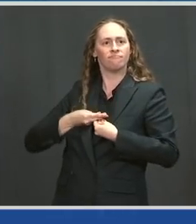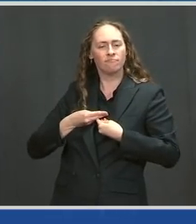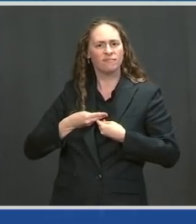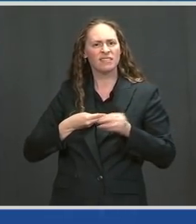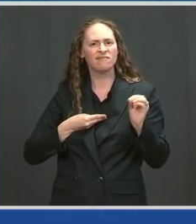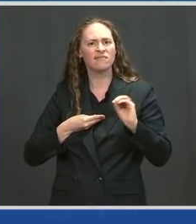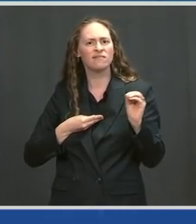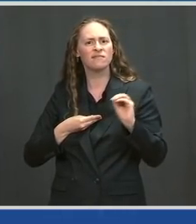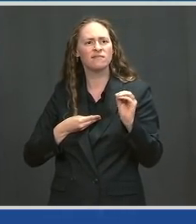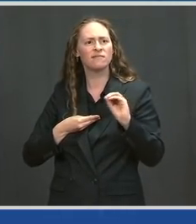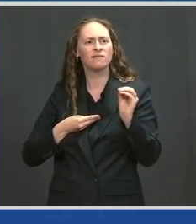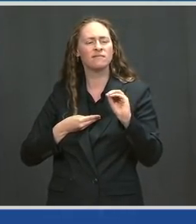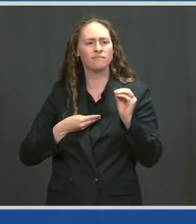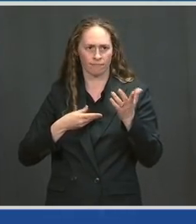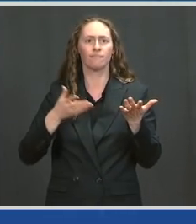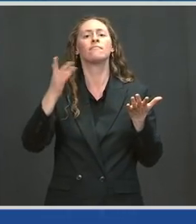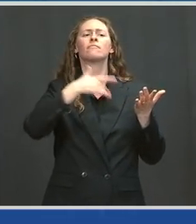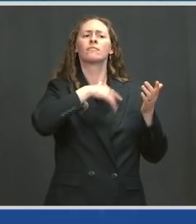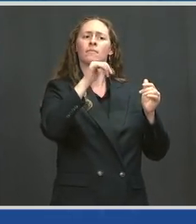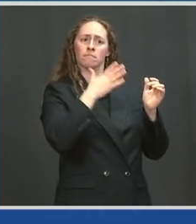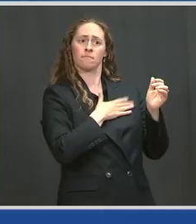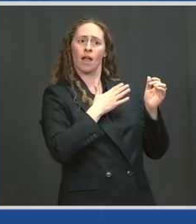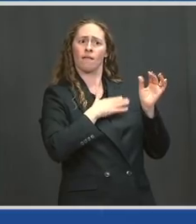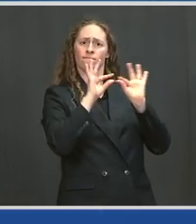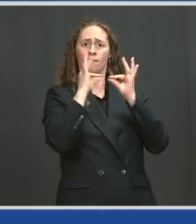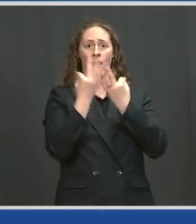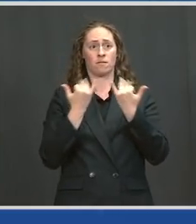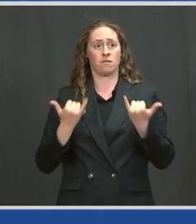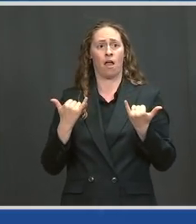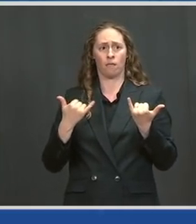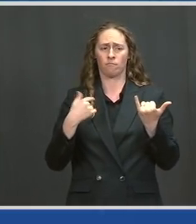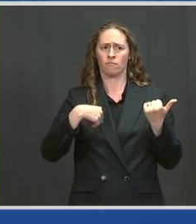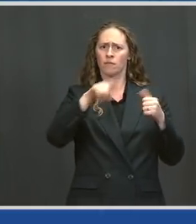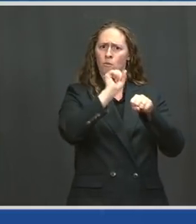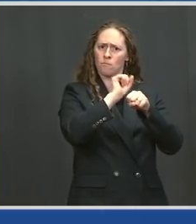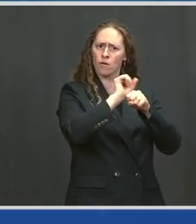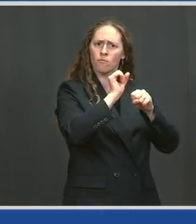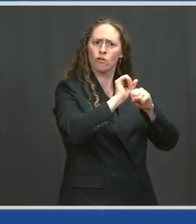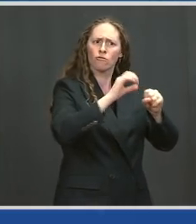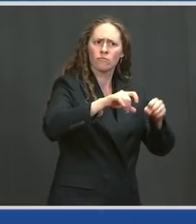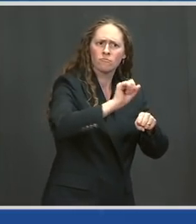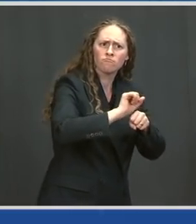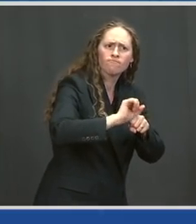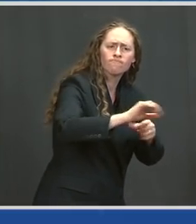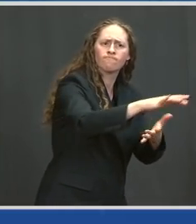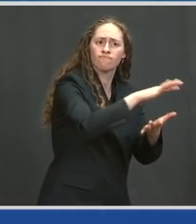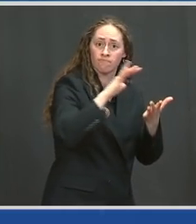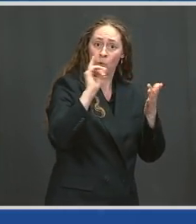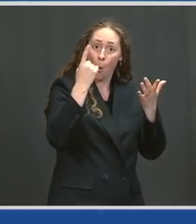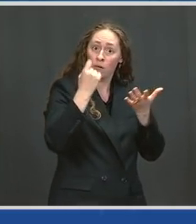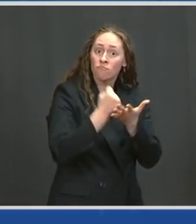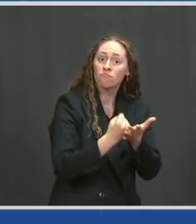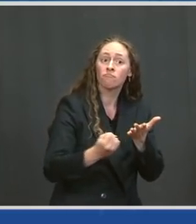the only way we ever were able to generate any wealth was an equity in our homes.